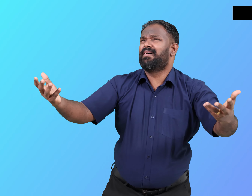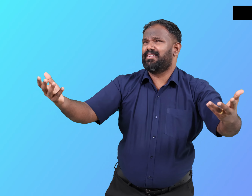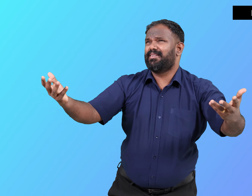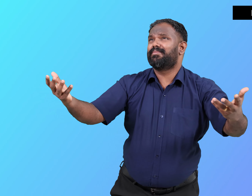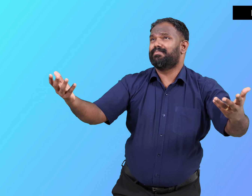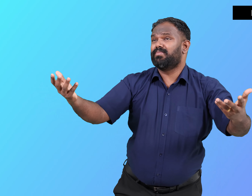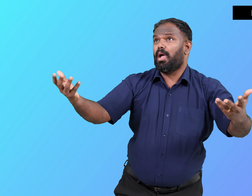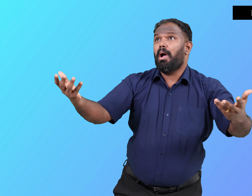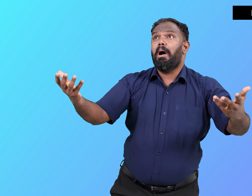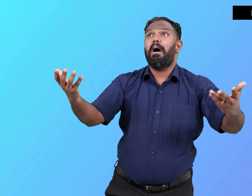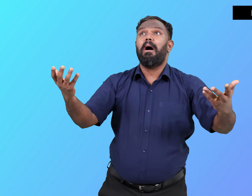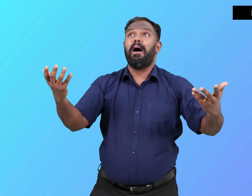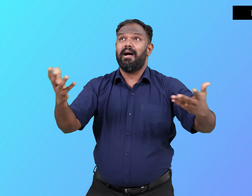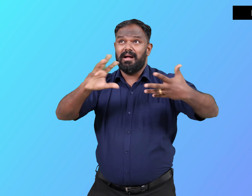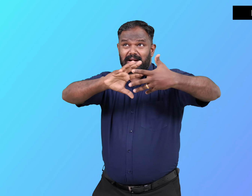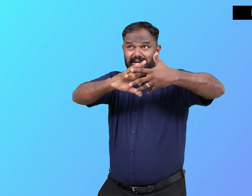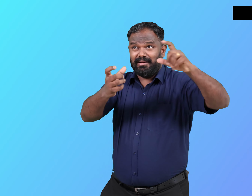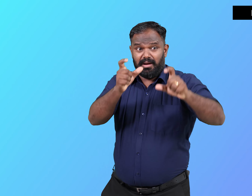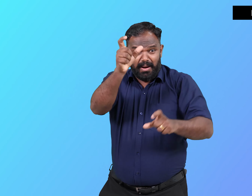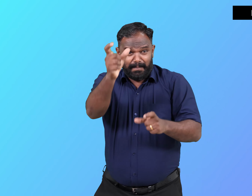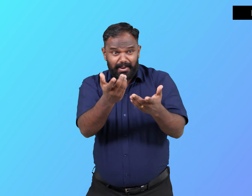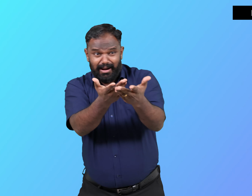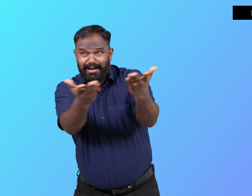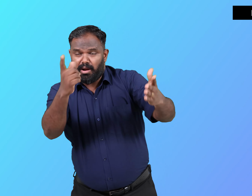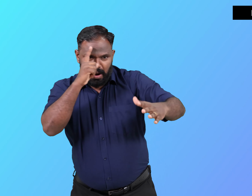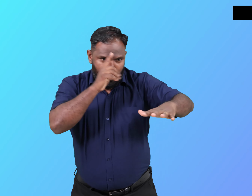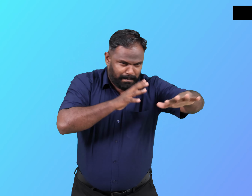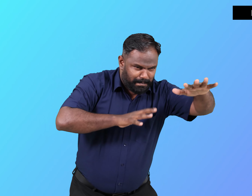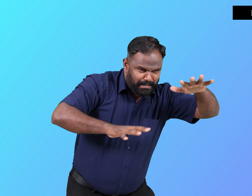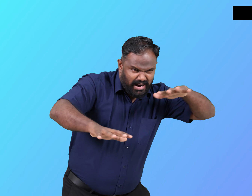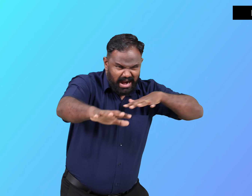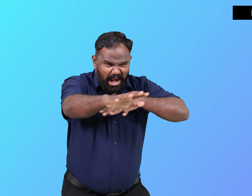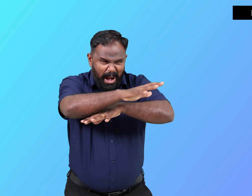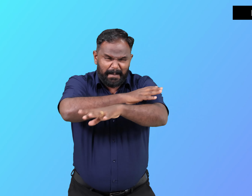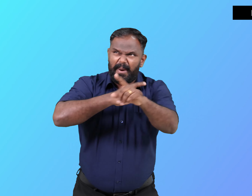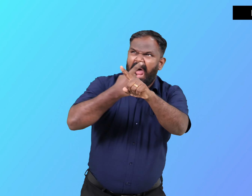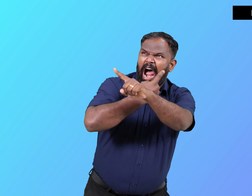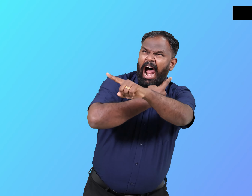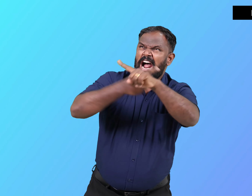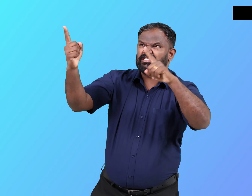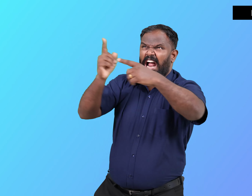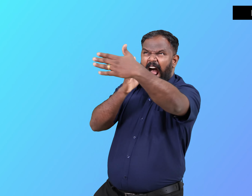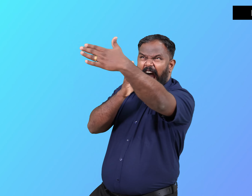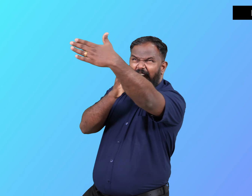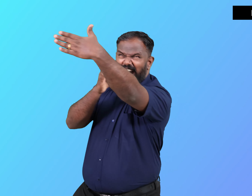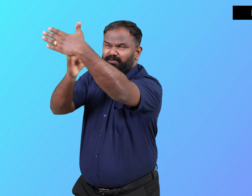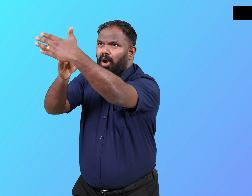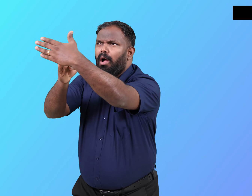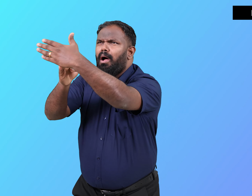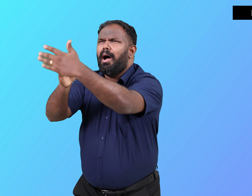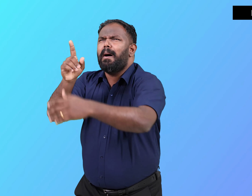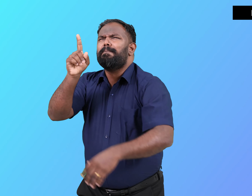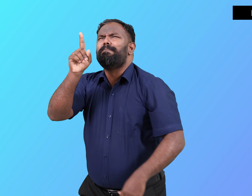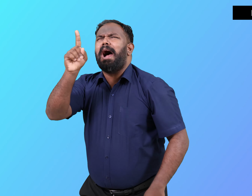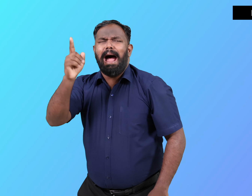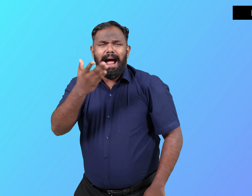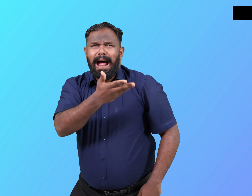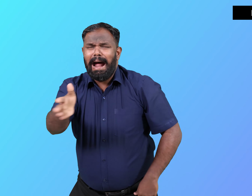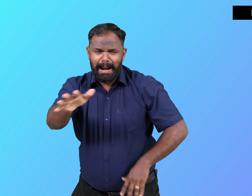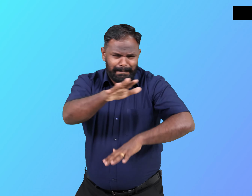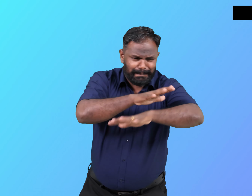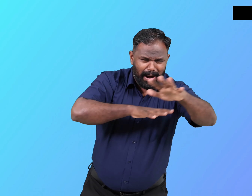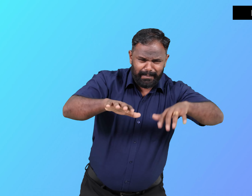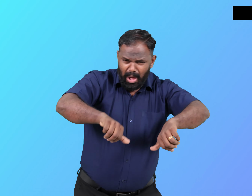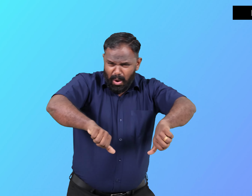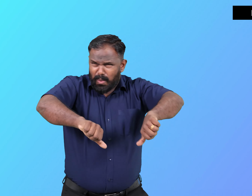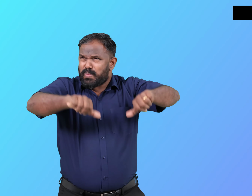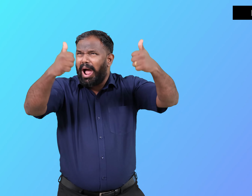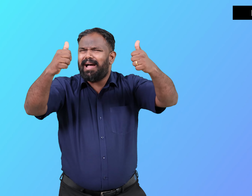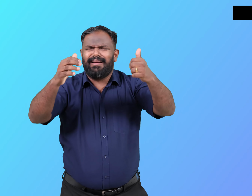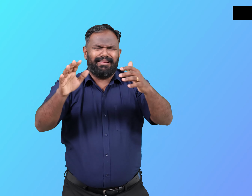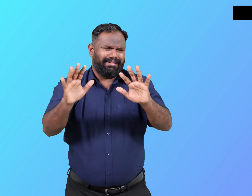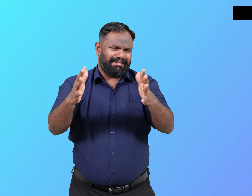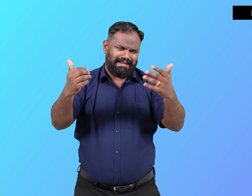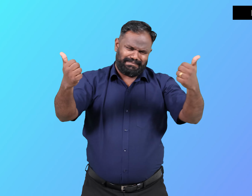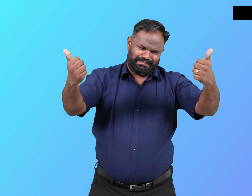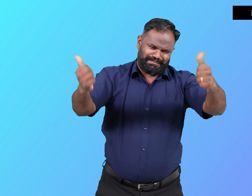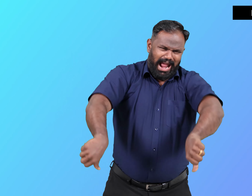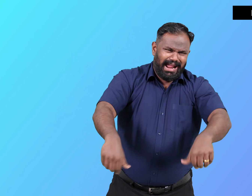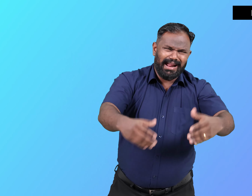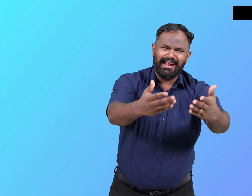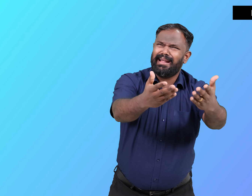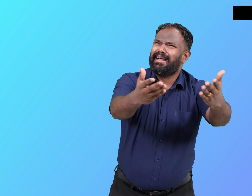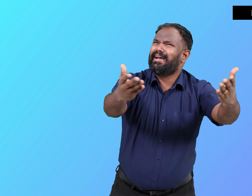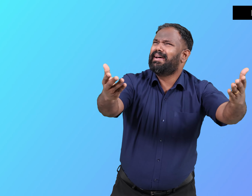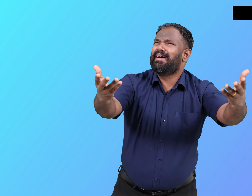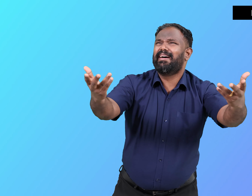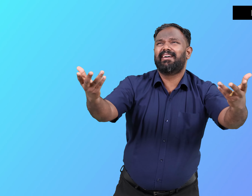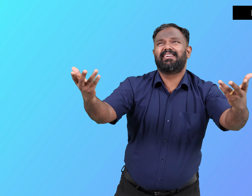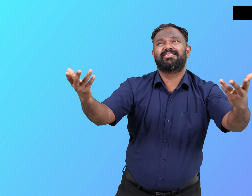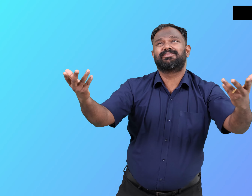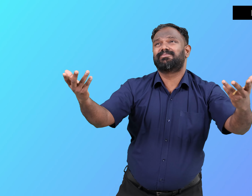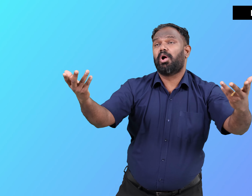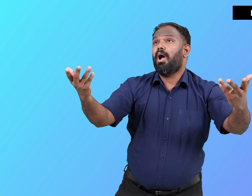That is because they made evil plans against you; they wanted to do things they could not do.